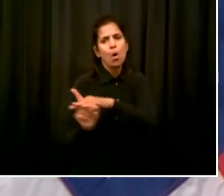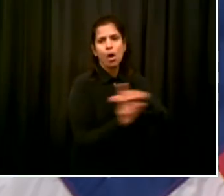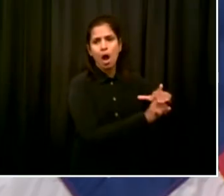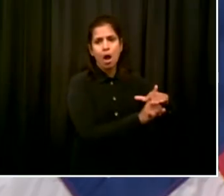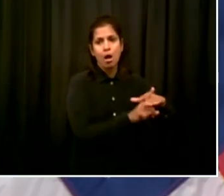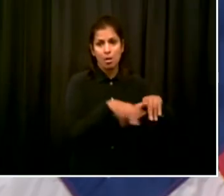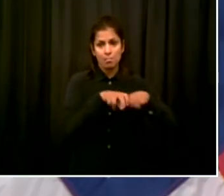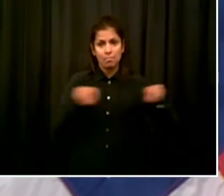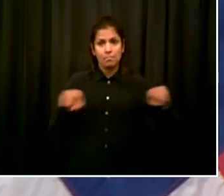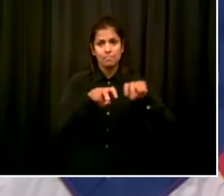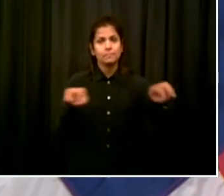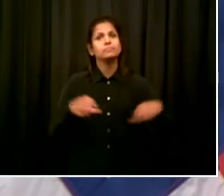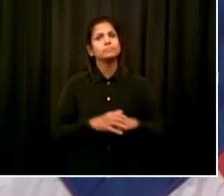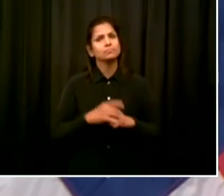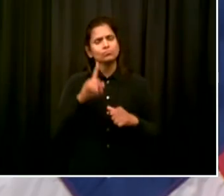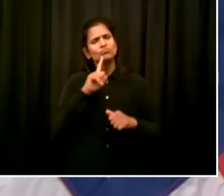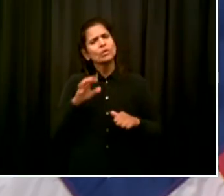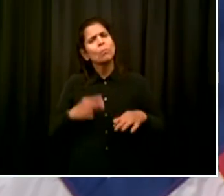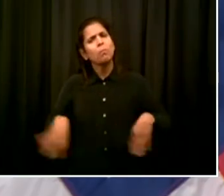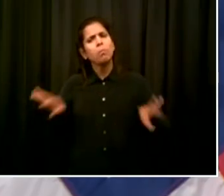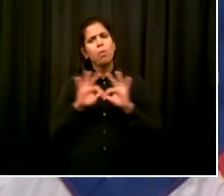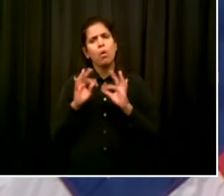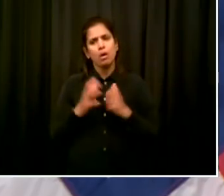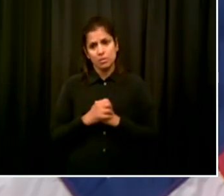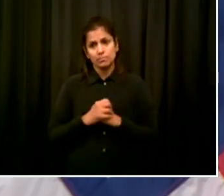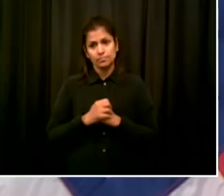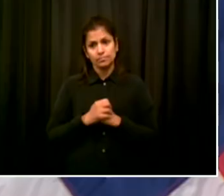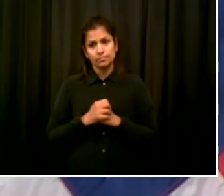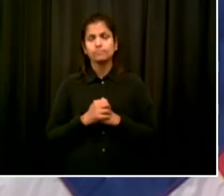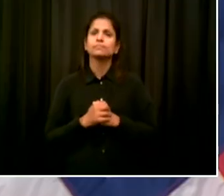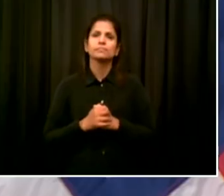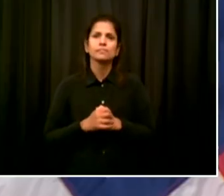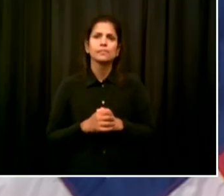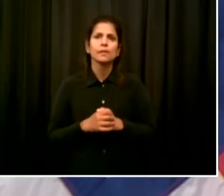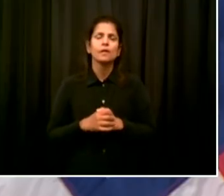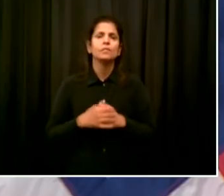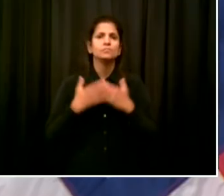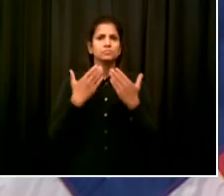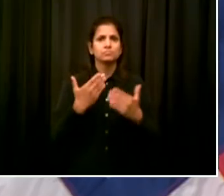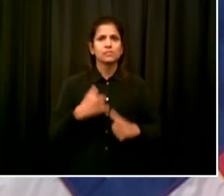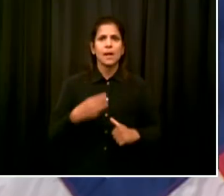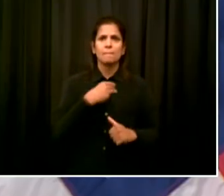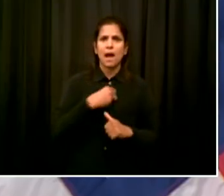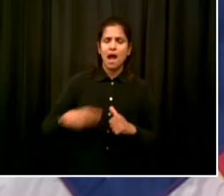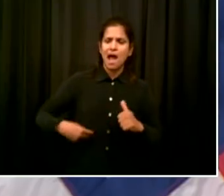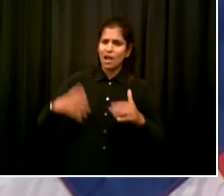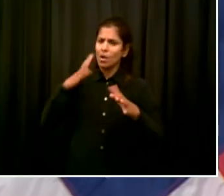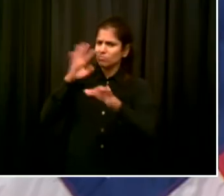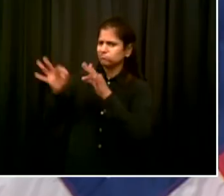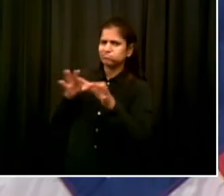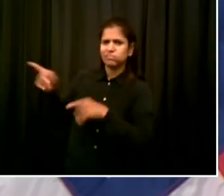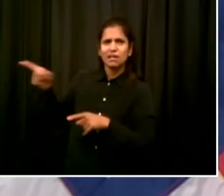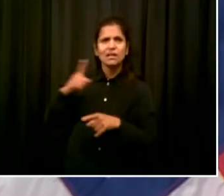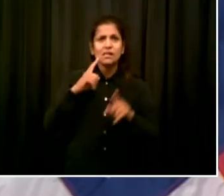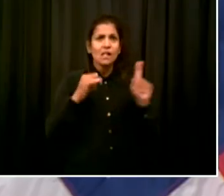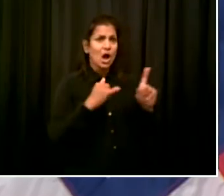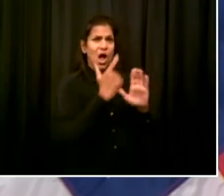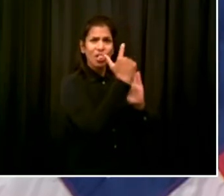SHULOD BE PROSECUTED. EVERYBODY HAS TO SHARE RESPONSIBILITY . IT IS A LOT OF PIECES, SIGNIFICANT